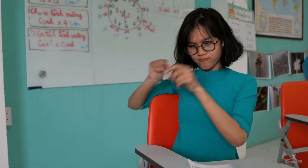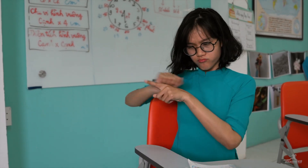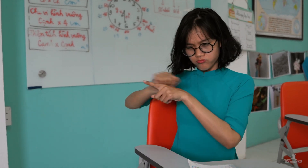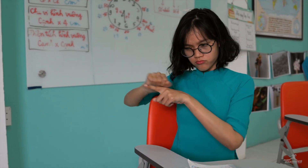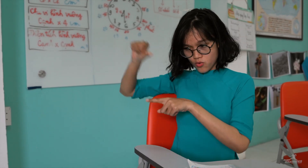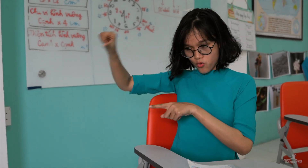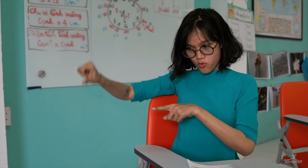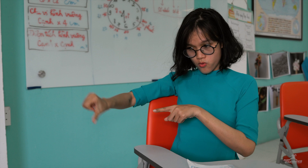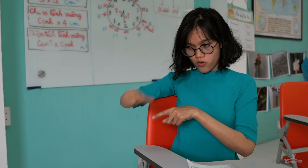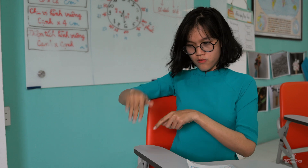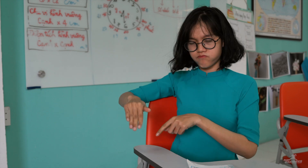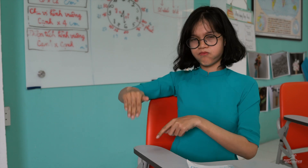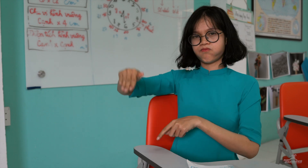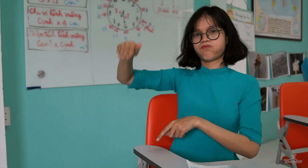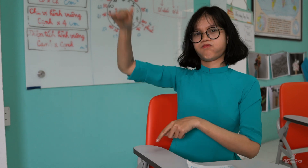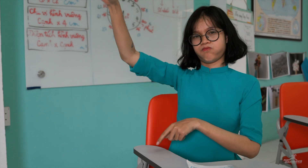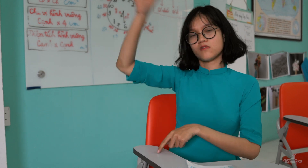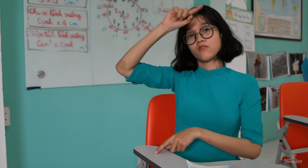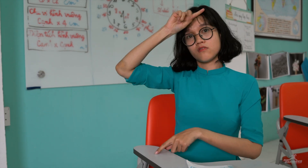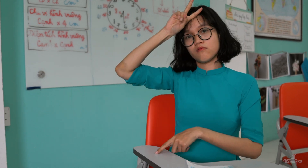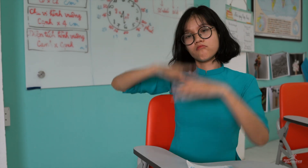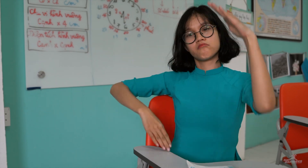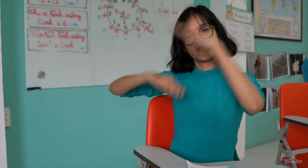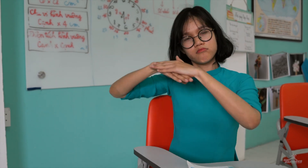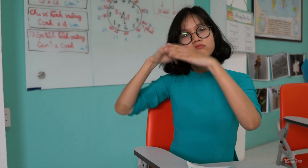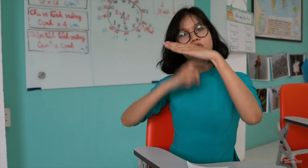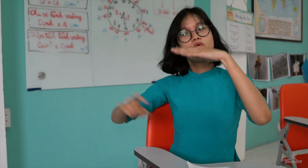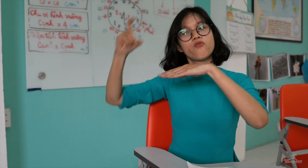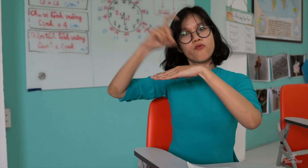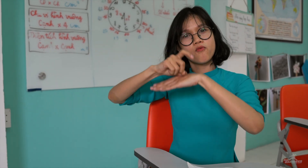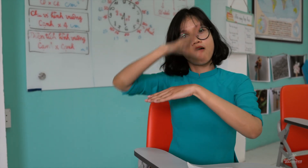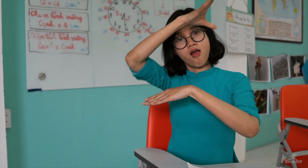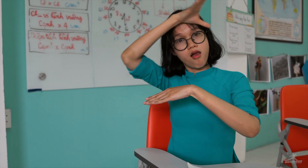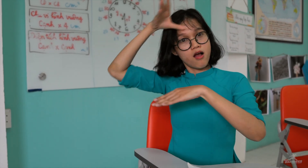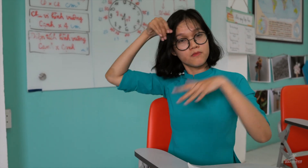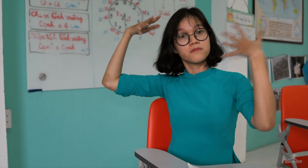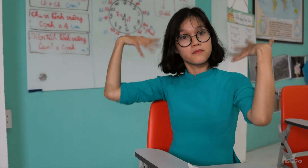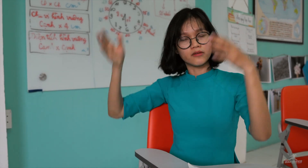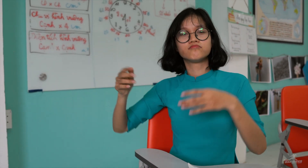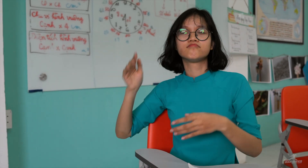to go to college after they complete Class 1 or 2. After they complete college, they can also become teachers